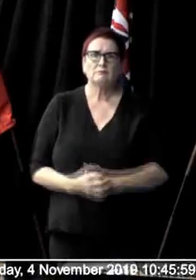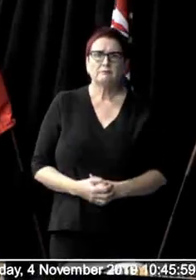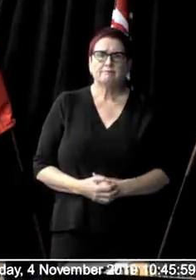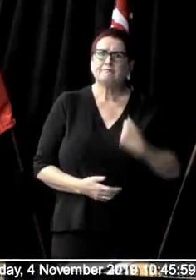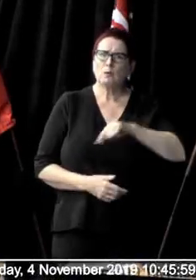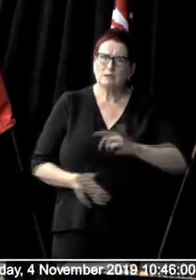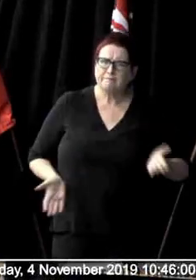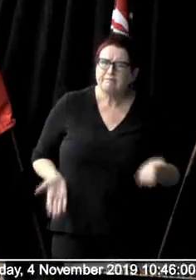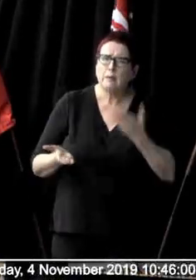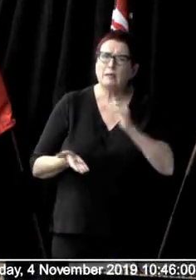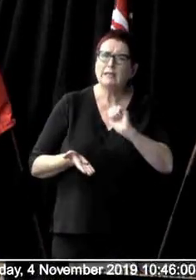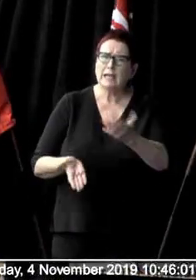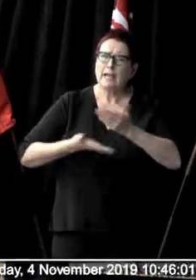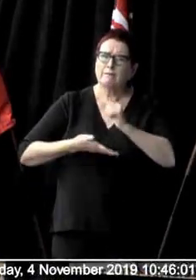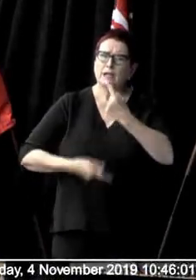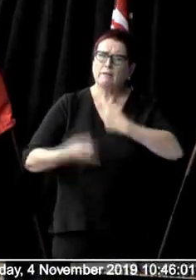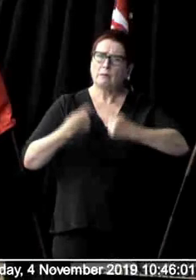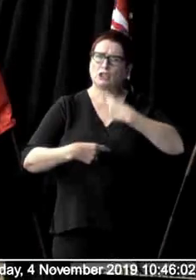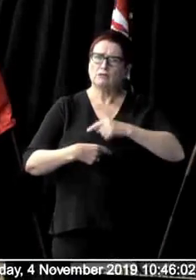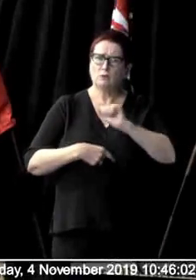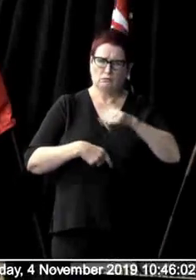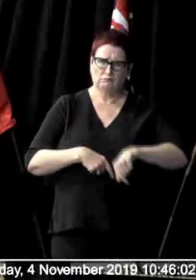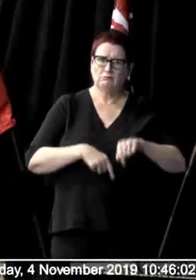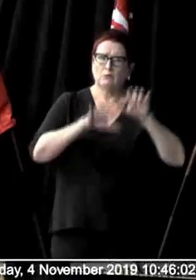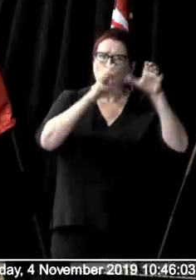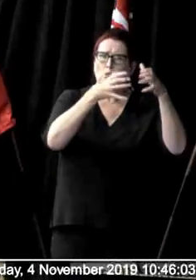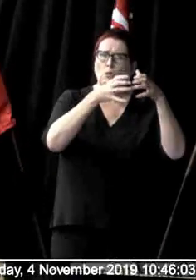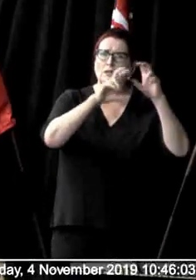information to the Commission if you want your voice to be heard.